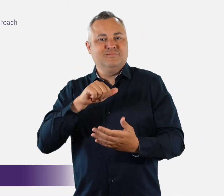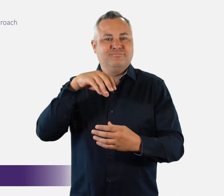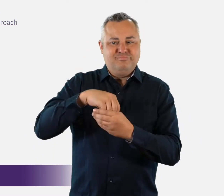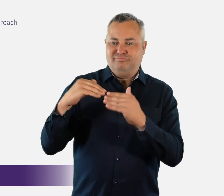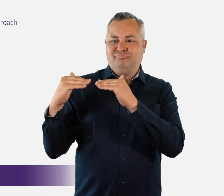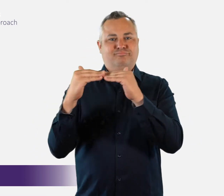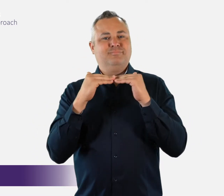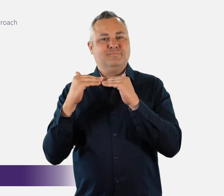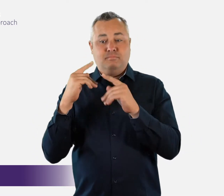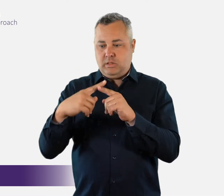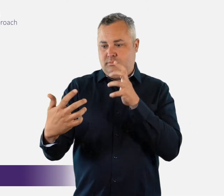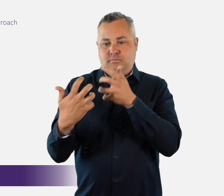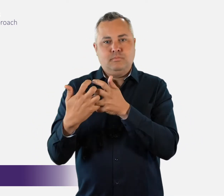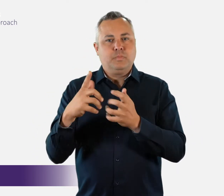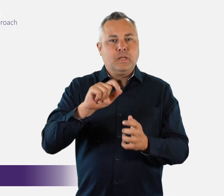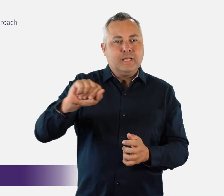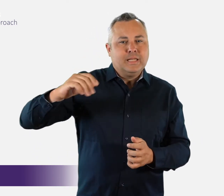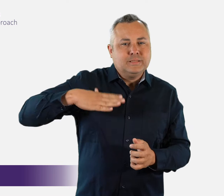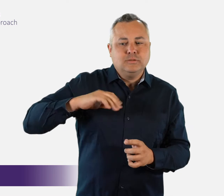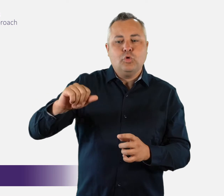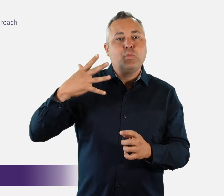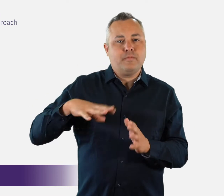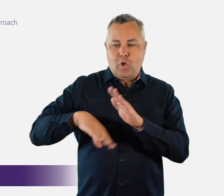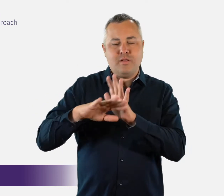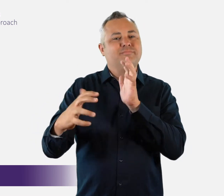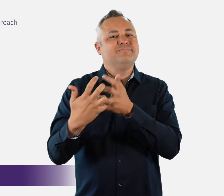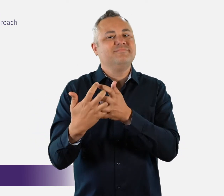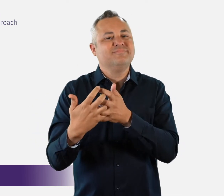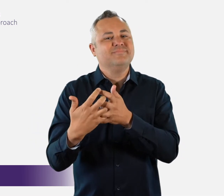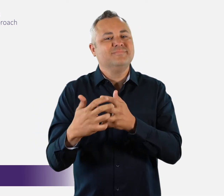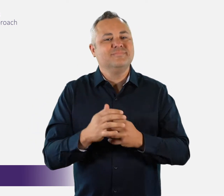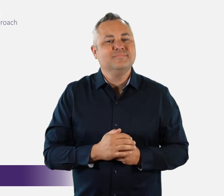and the environment that best corresponds to their requirements and preferences.’